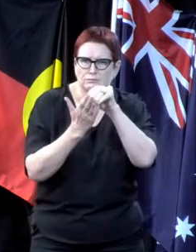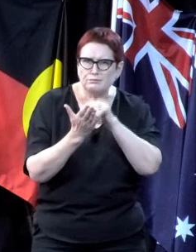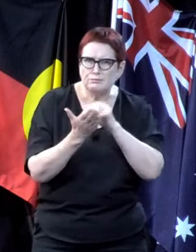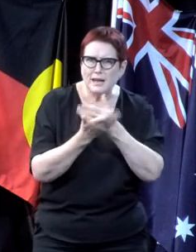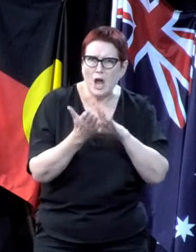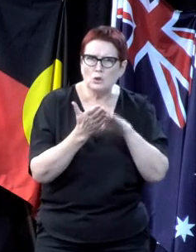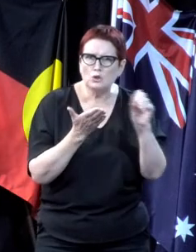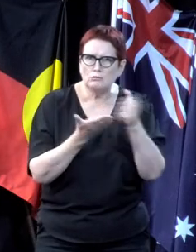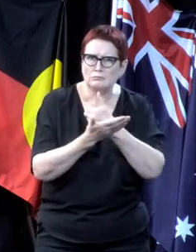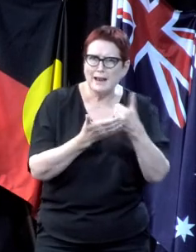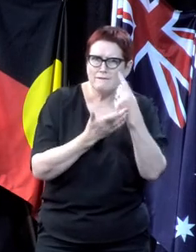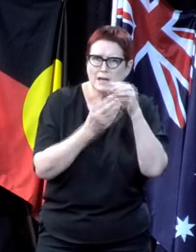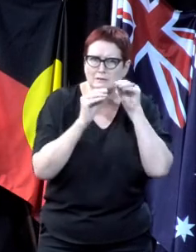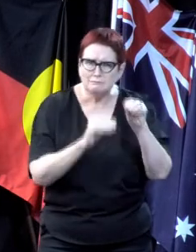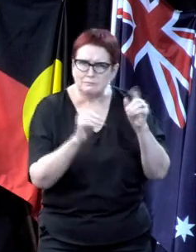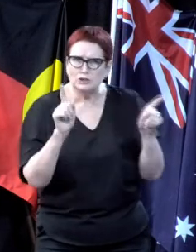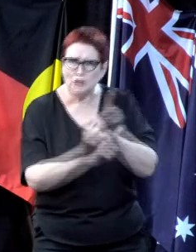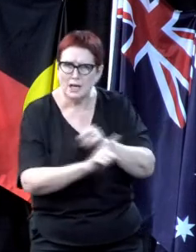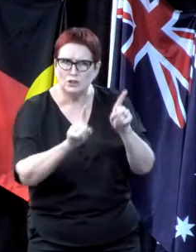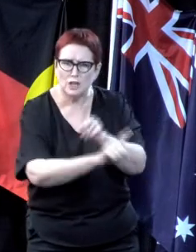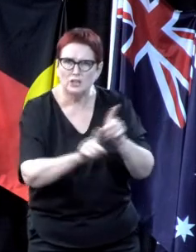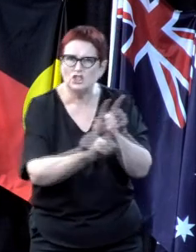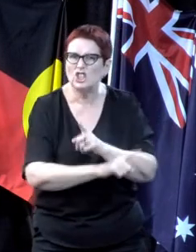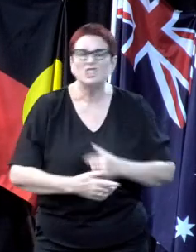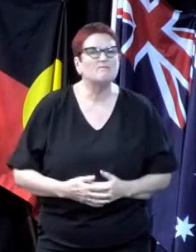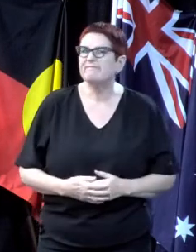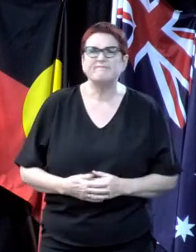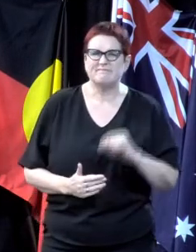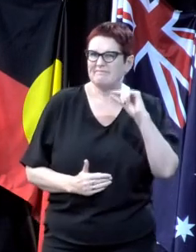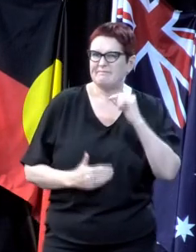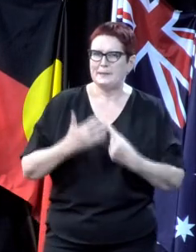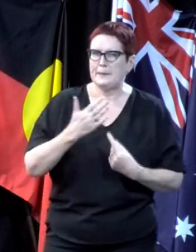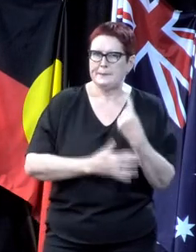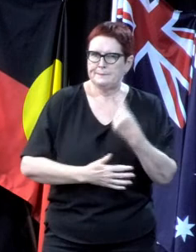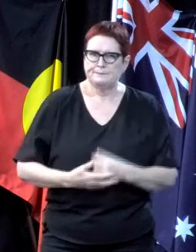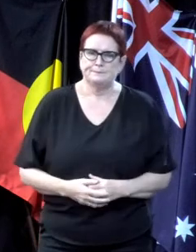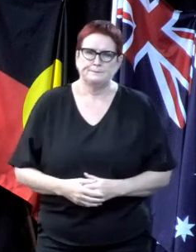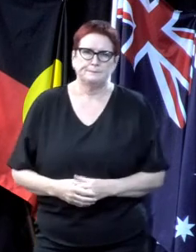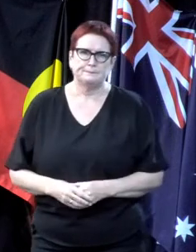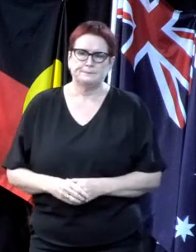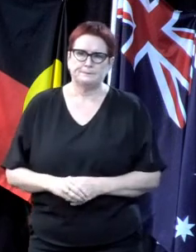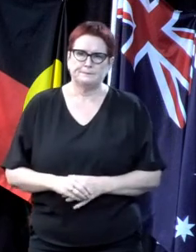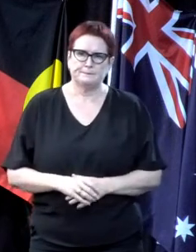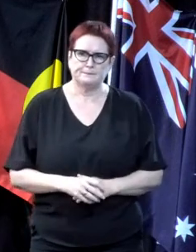then a change of instruction for the next lesson and so forth. You did – you did it by yourself.